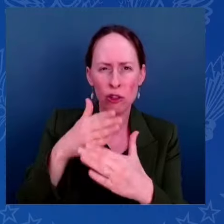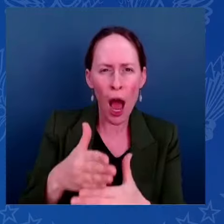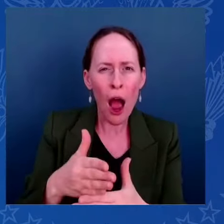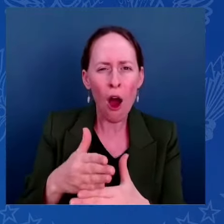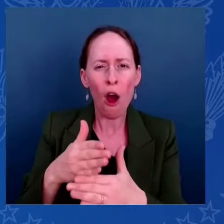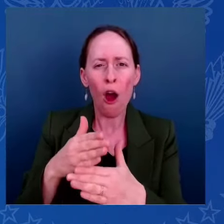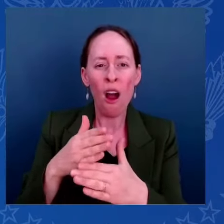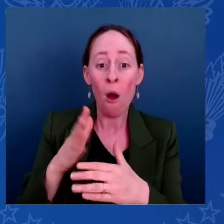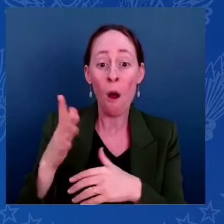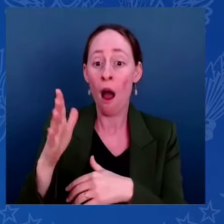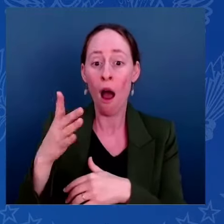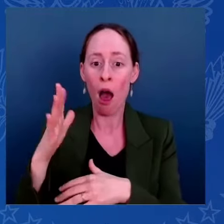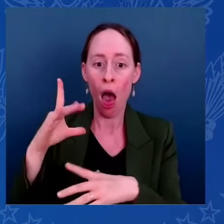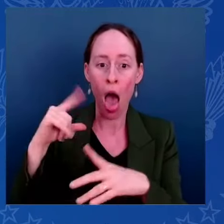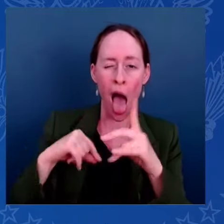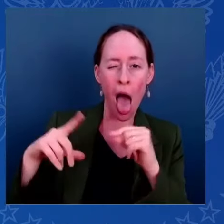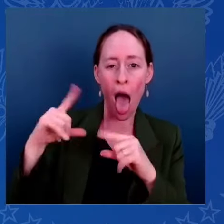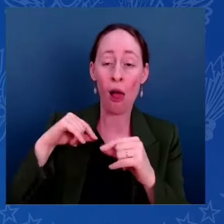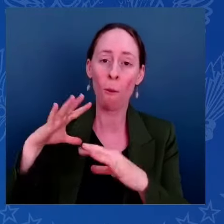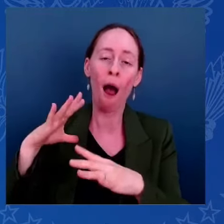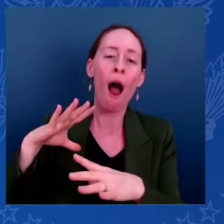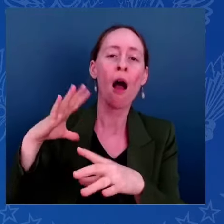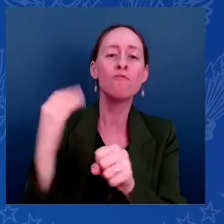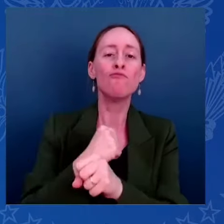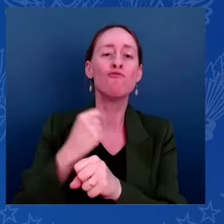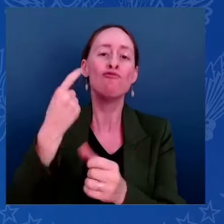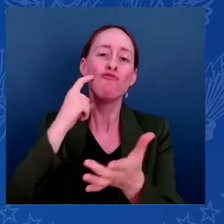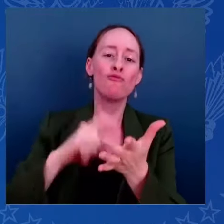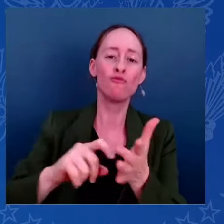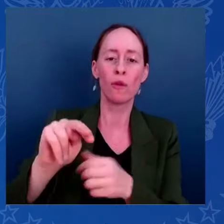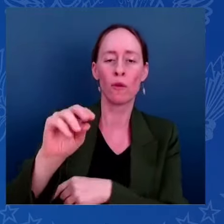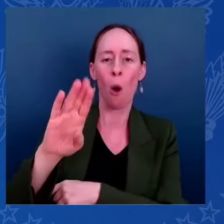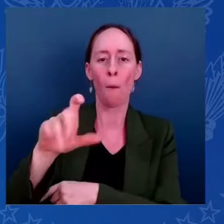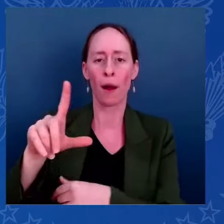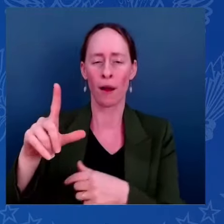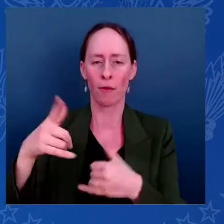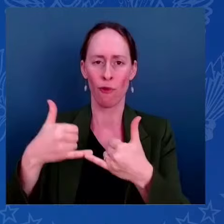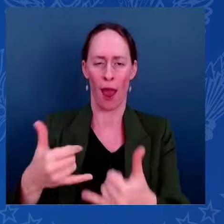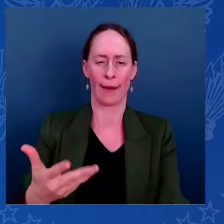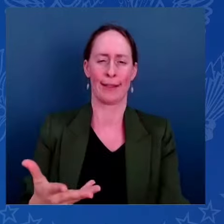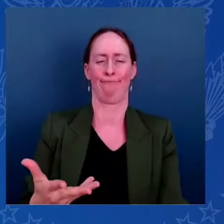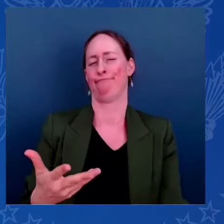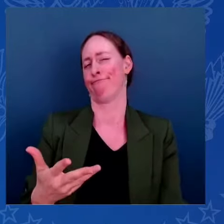I'm not kidding. It really angered me. Scientists weren't sharing their results with other scientists.